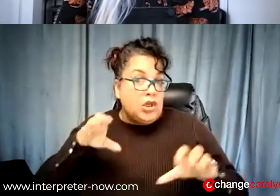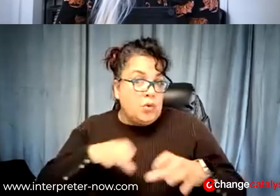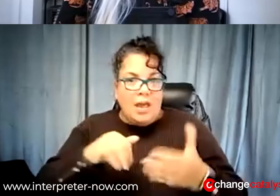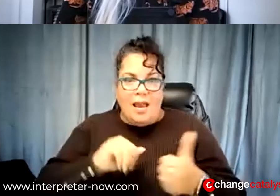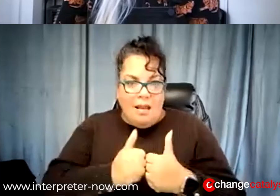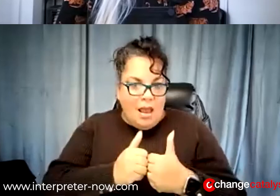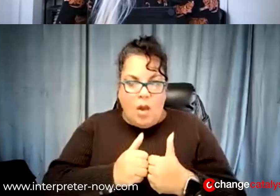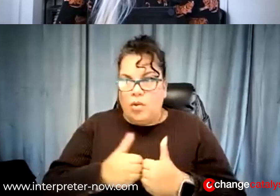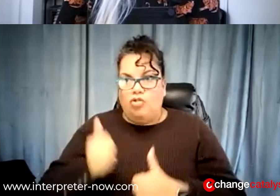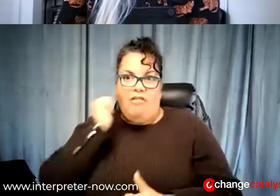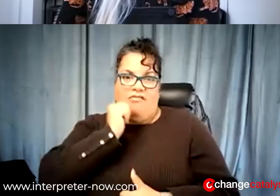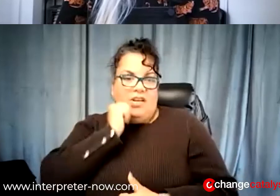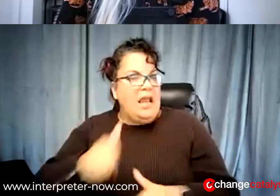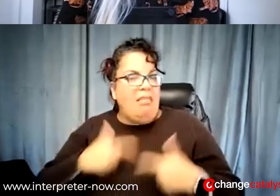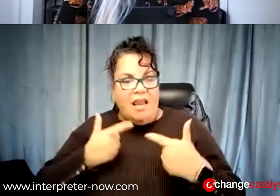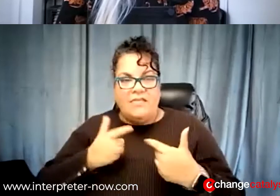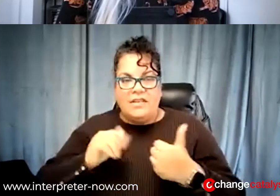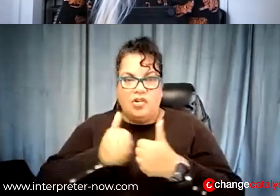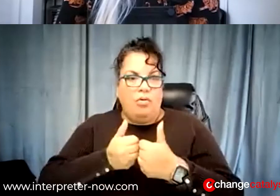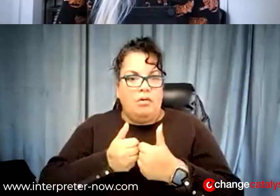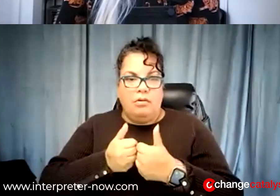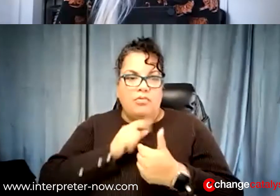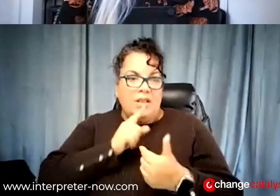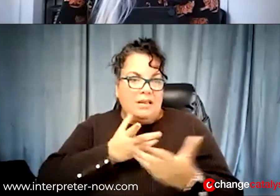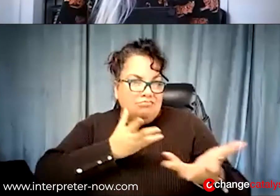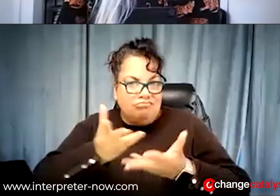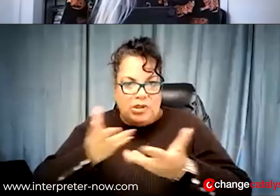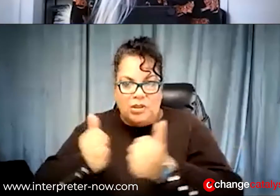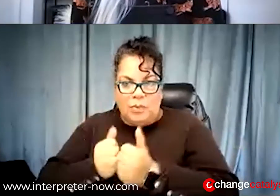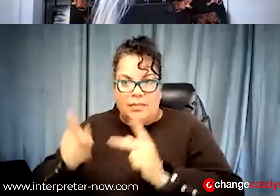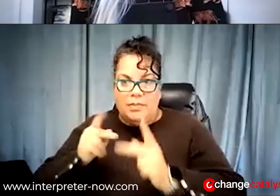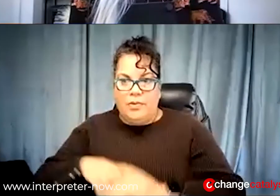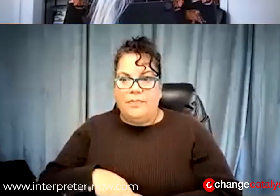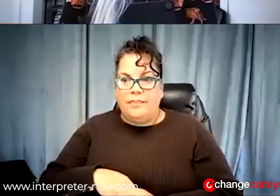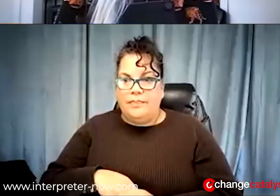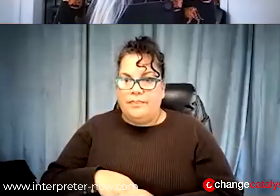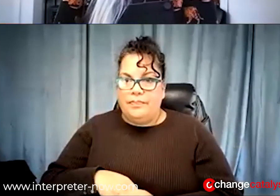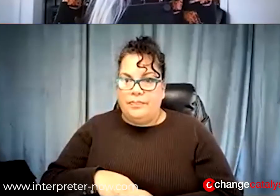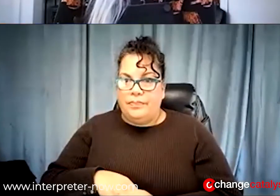life as you're interacting with people. Kt: I love that.